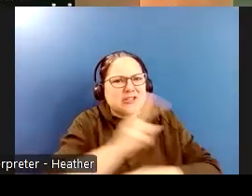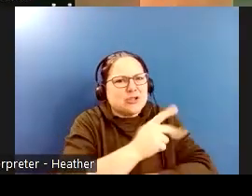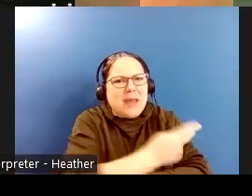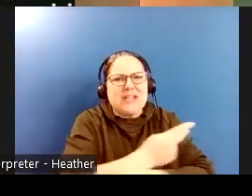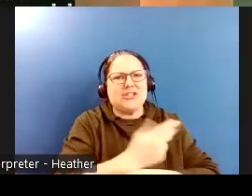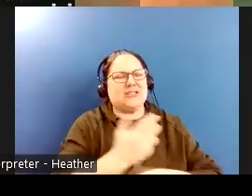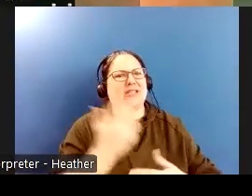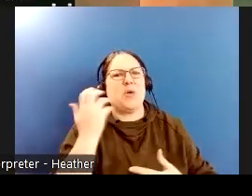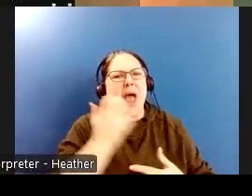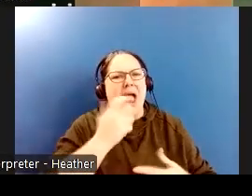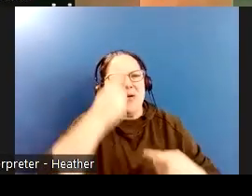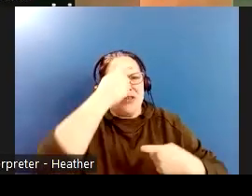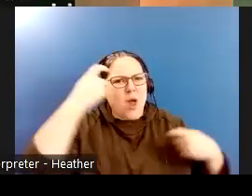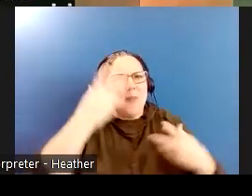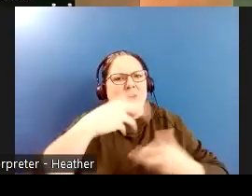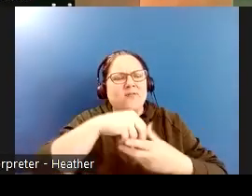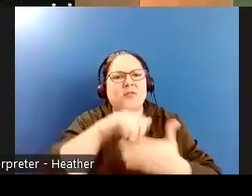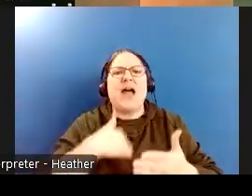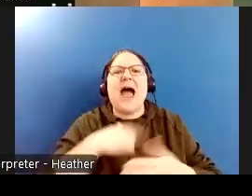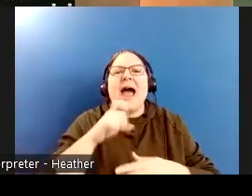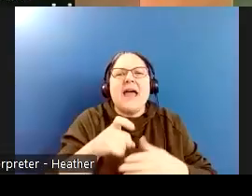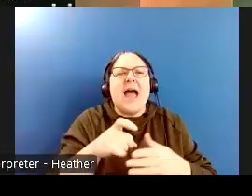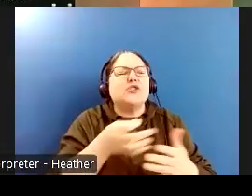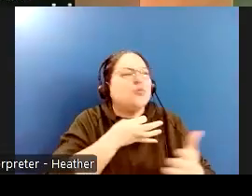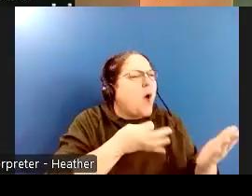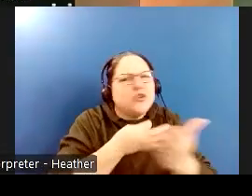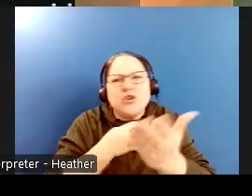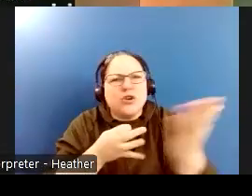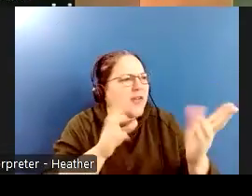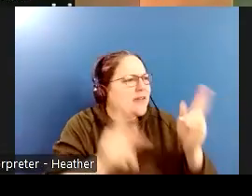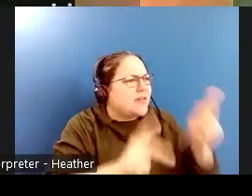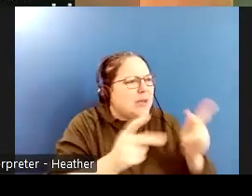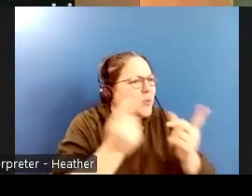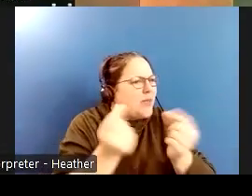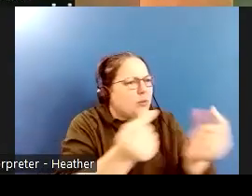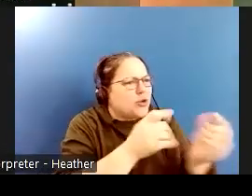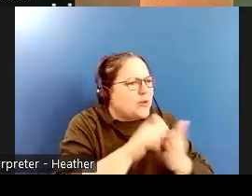wonder what was going on with my colleagues who were doing that and by the way um you know when